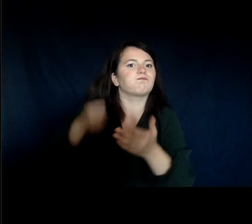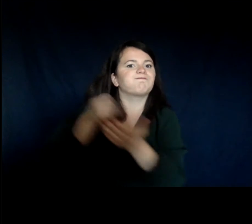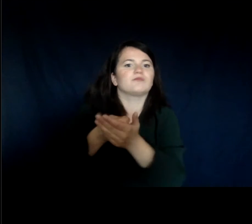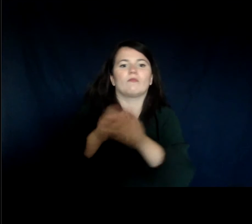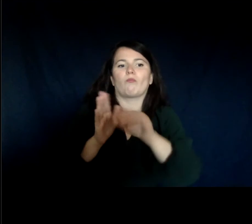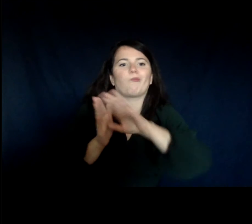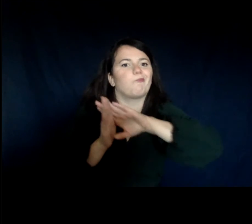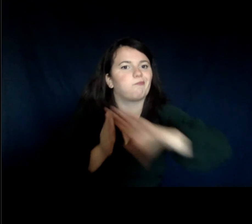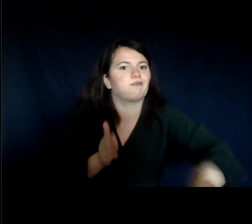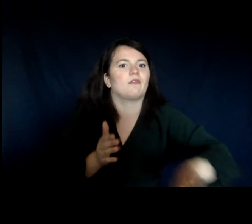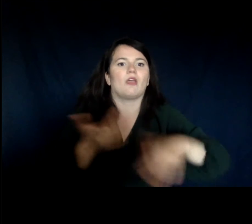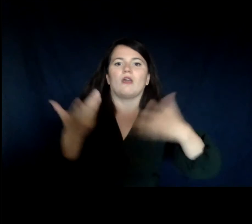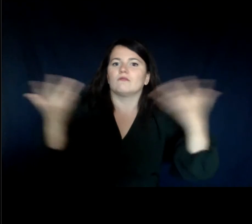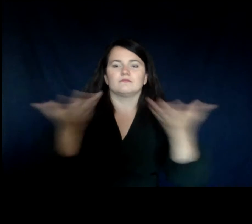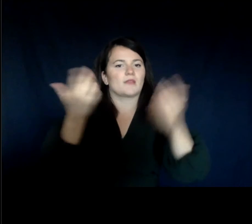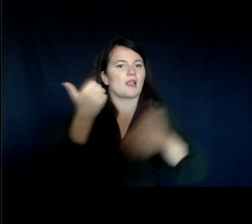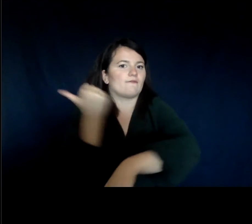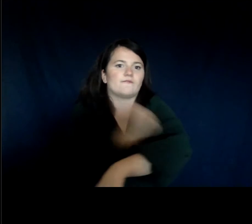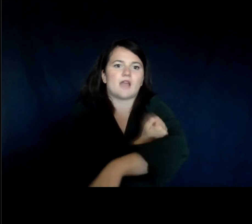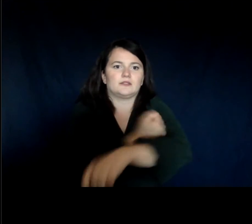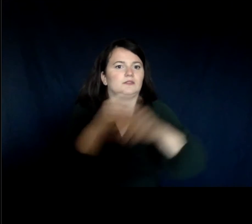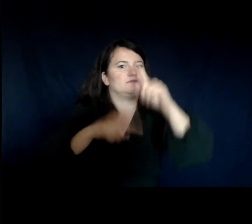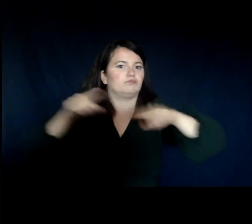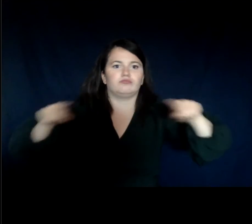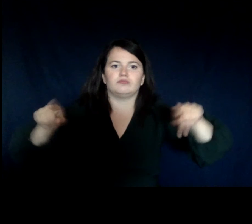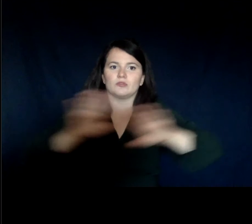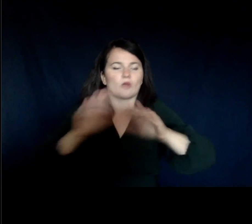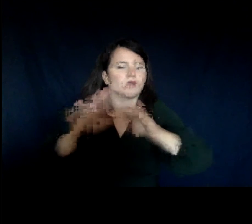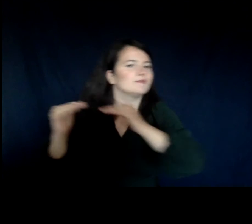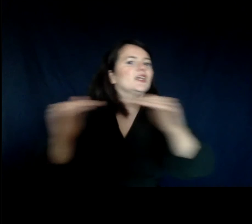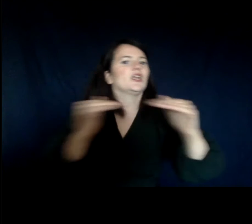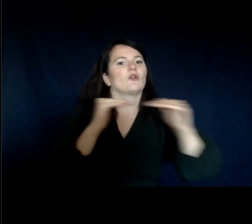we have to protect the ESF+ and ERDF budgets.